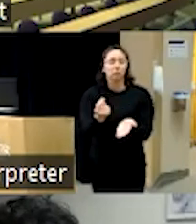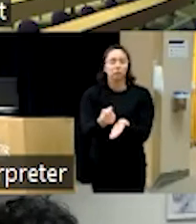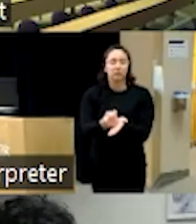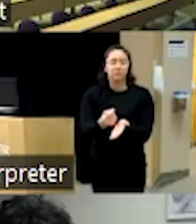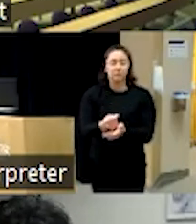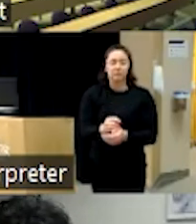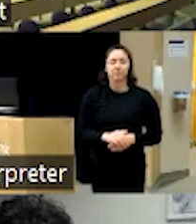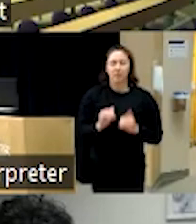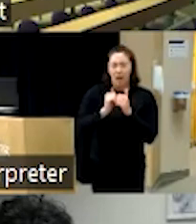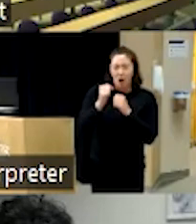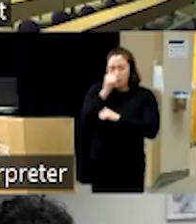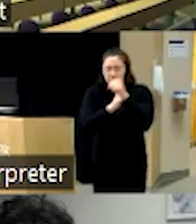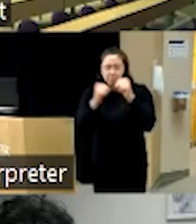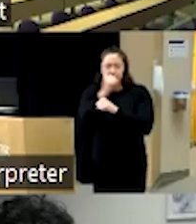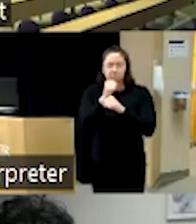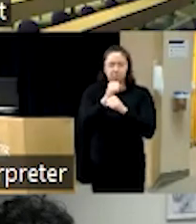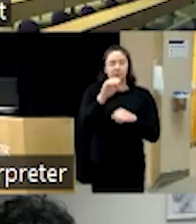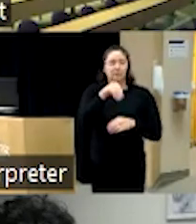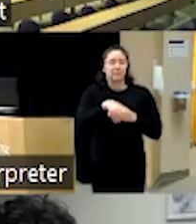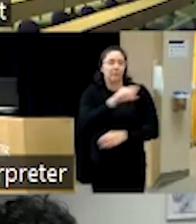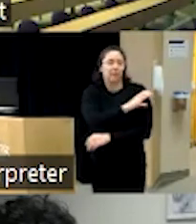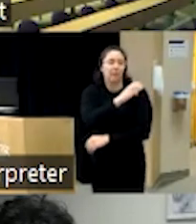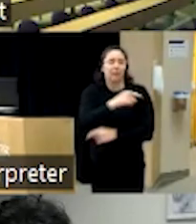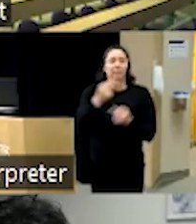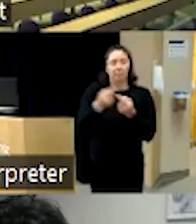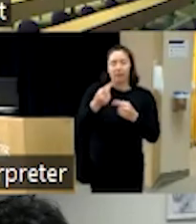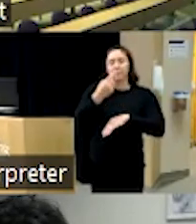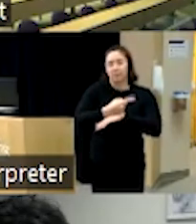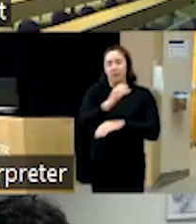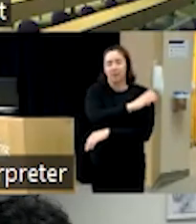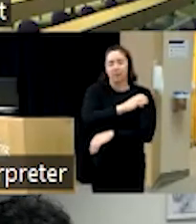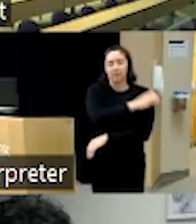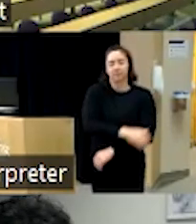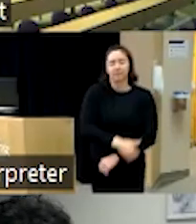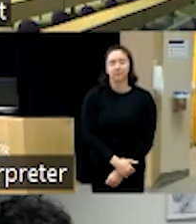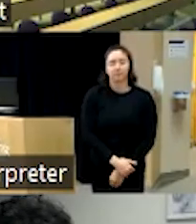what we use in the day pain clinic to do this so we treat about 300 patients